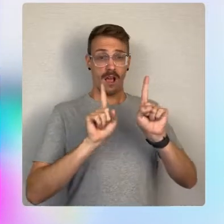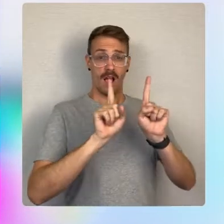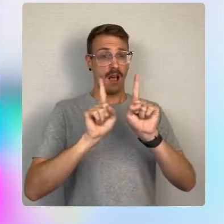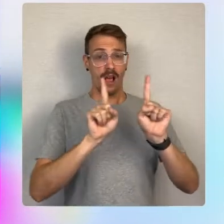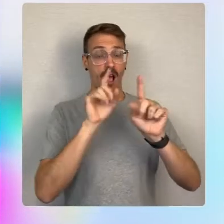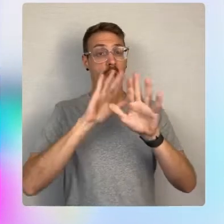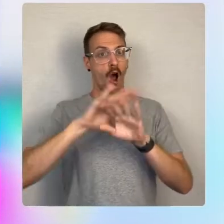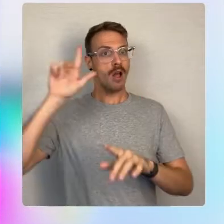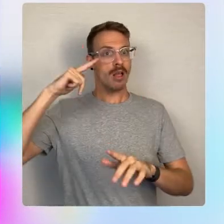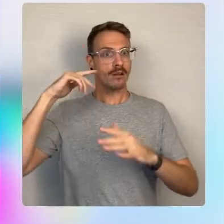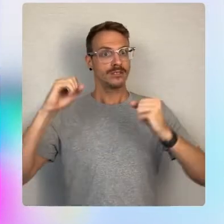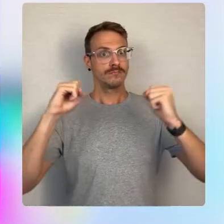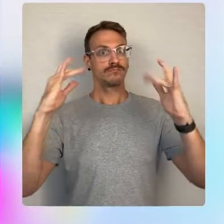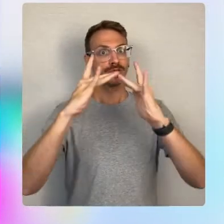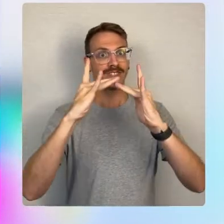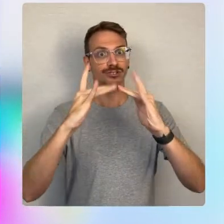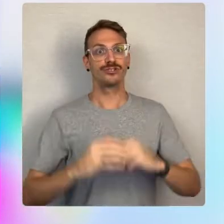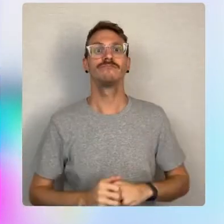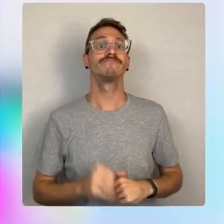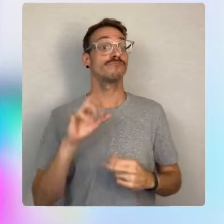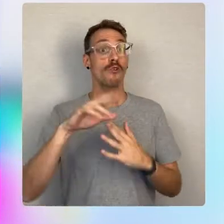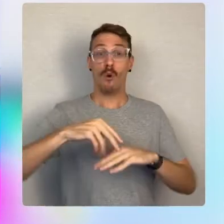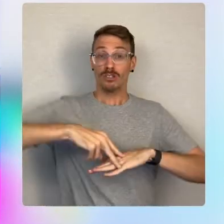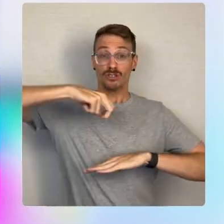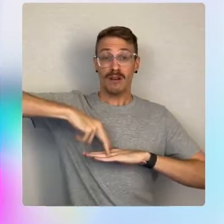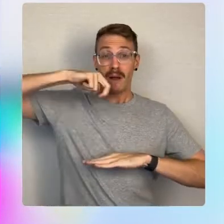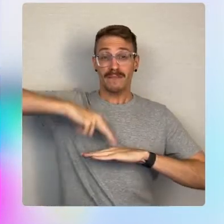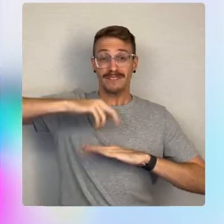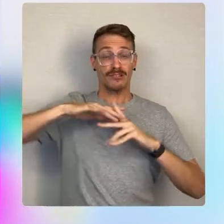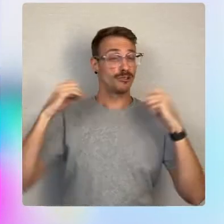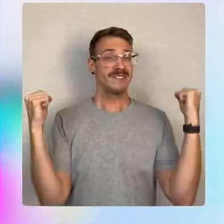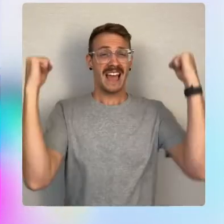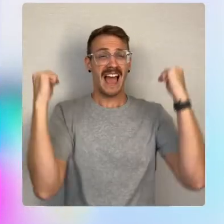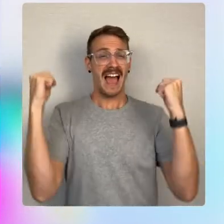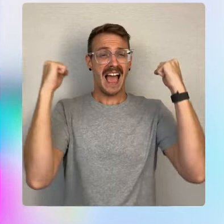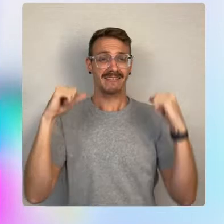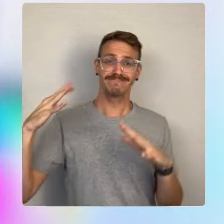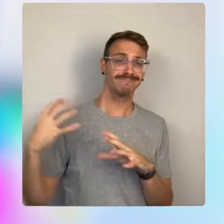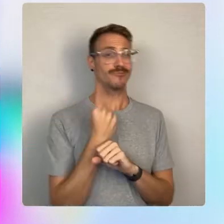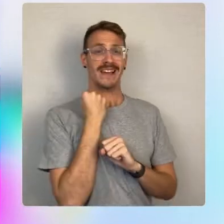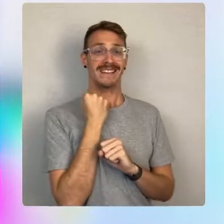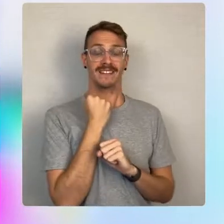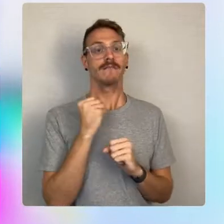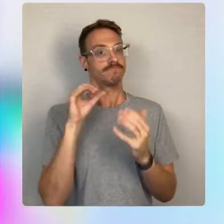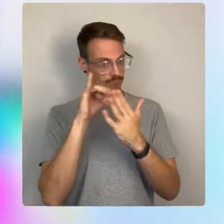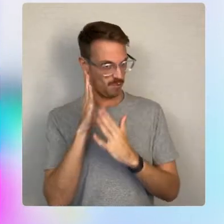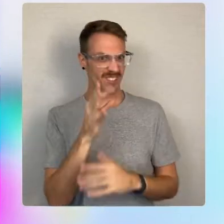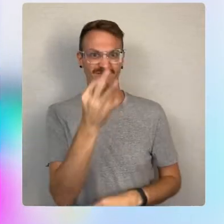on the London Bridge, or jump up and down and celebrate a win. It's all gonna be possible soon.